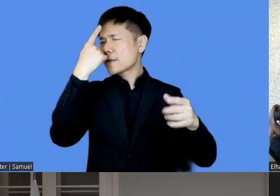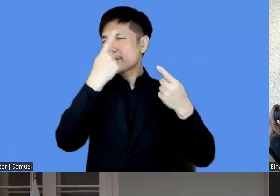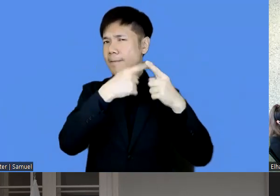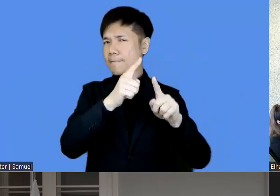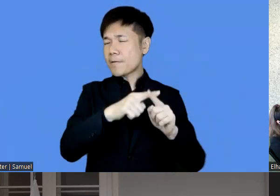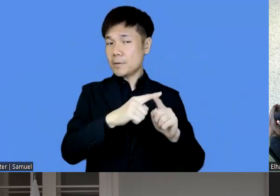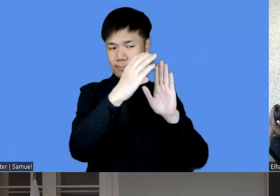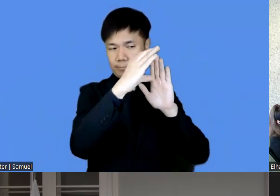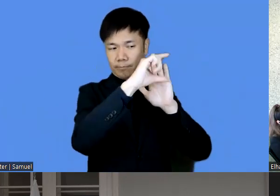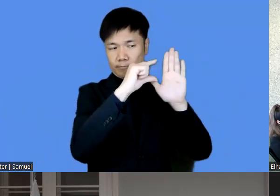could be interesting.